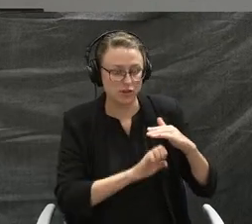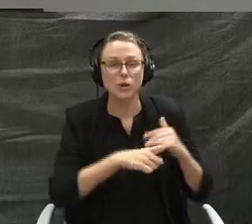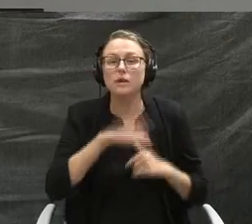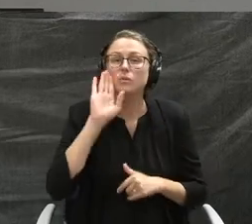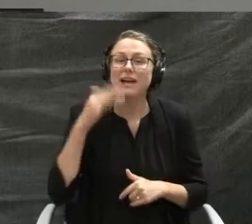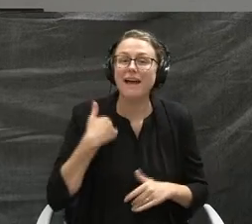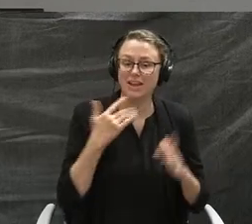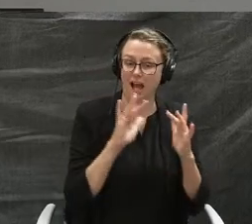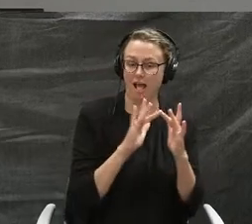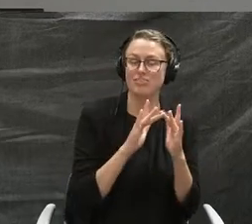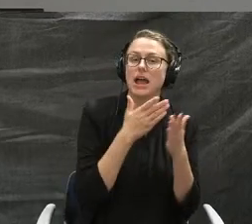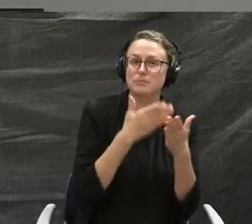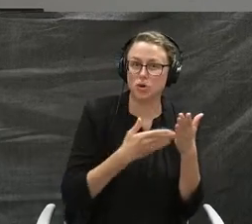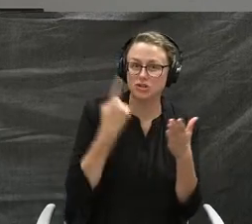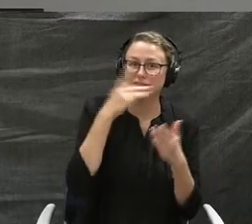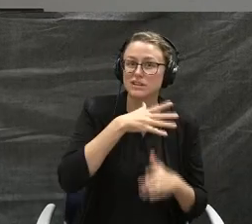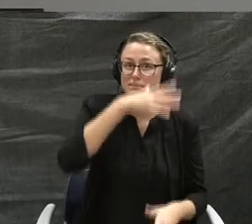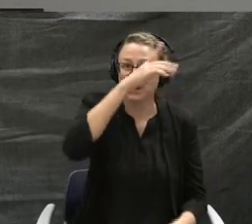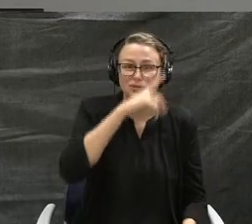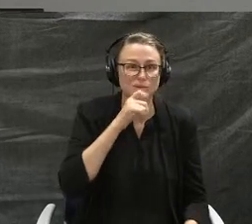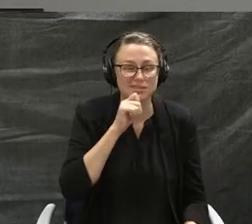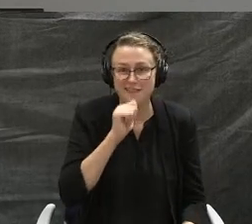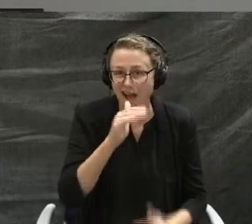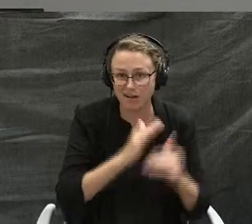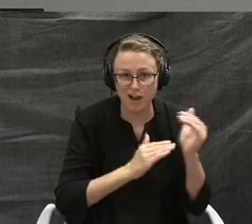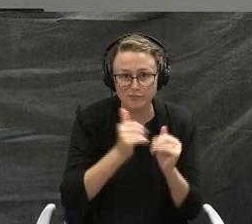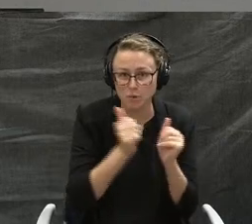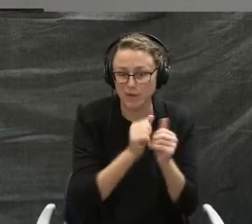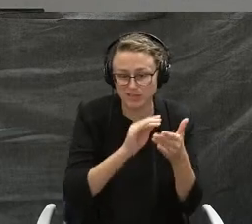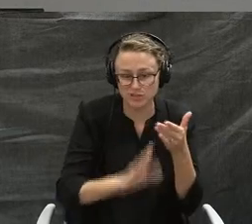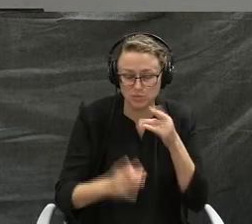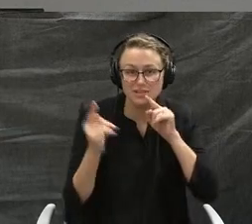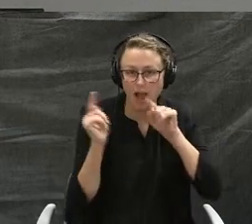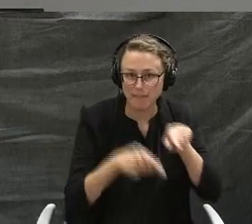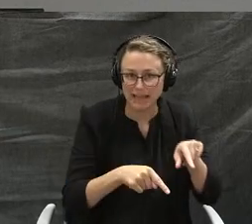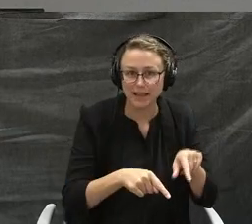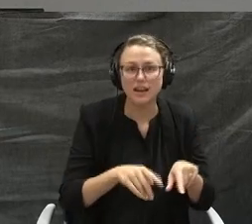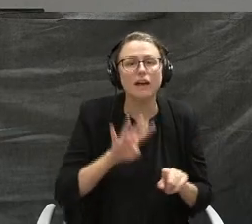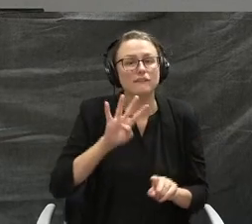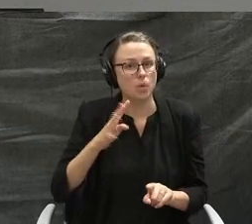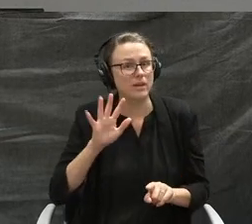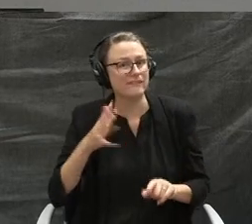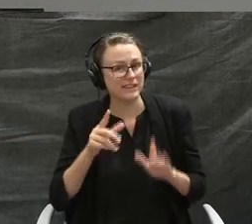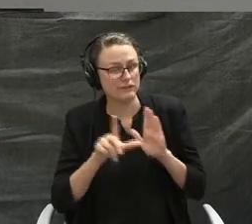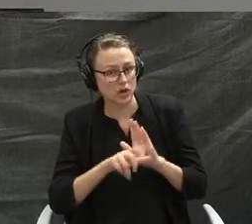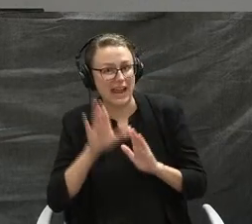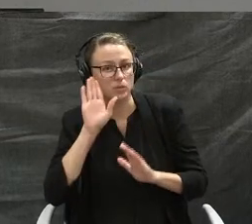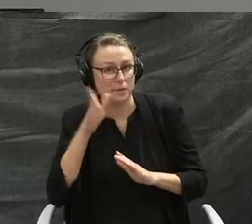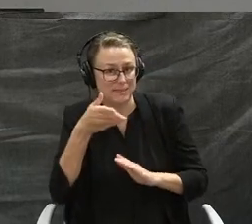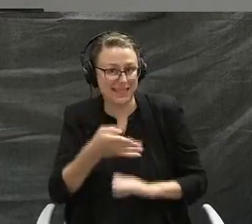that weren't comfortable with their students coming in. And again, 45 would be there on Fridays and then again, those